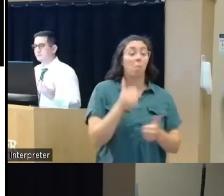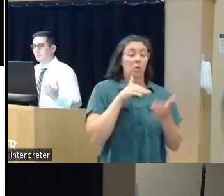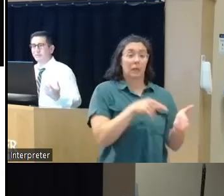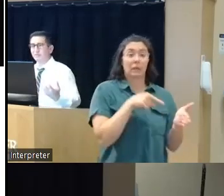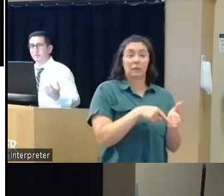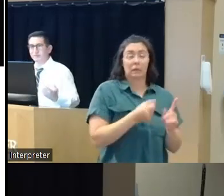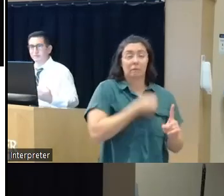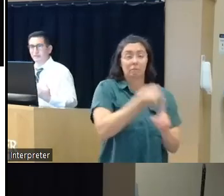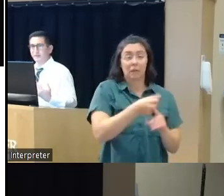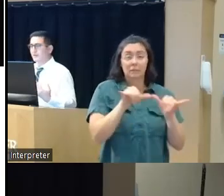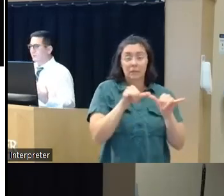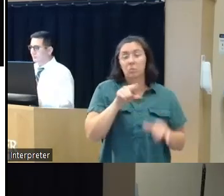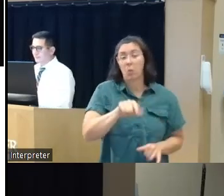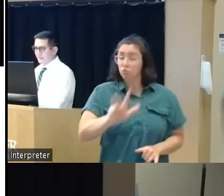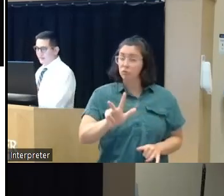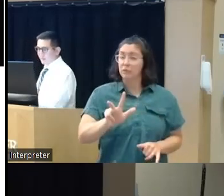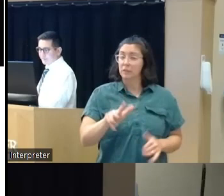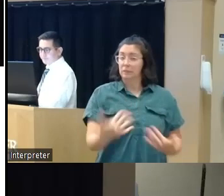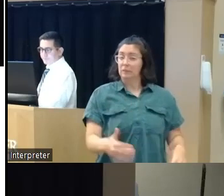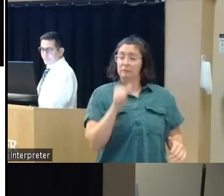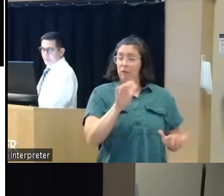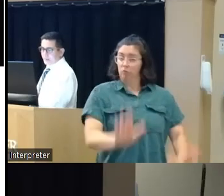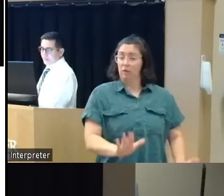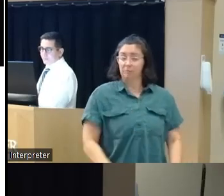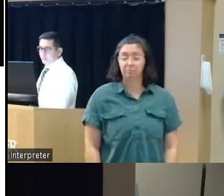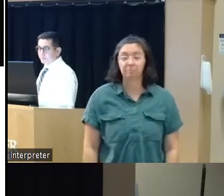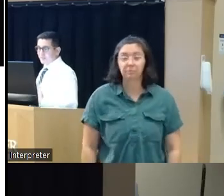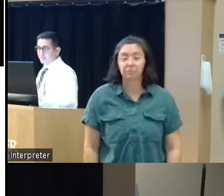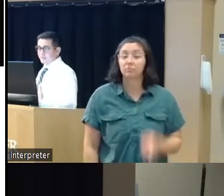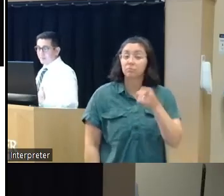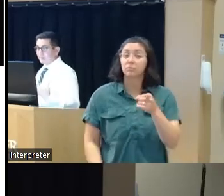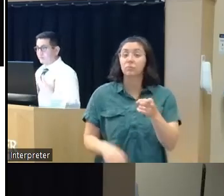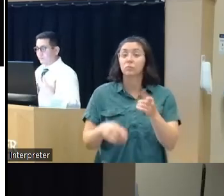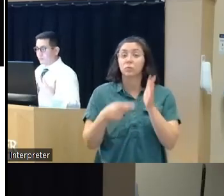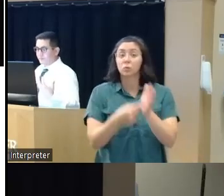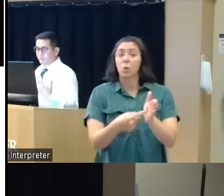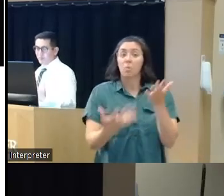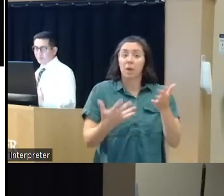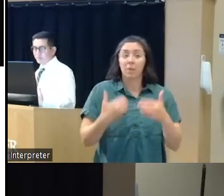size is 0.3 so not really that great and so this was telling us about maybe there's a photoreceptor